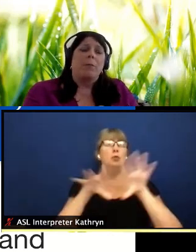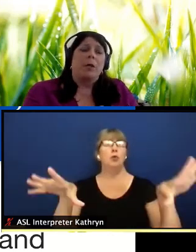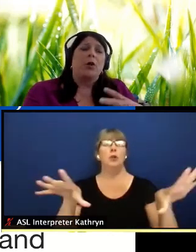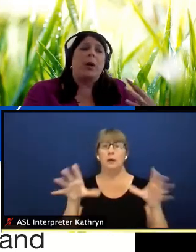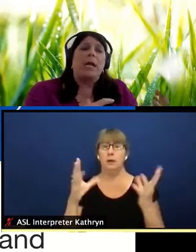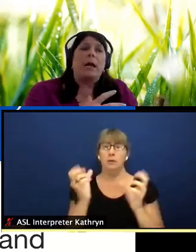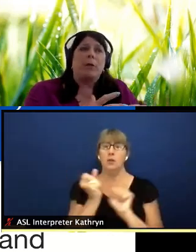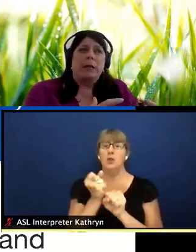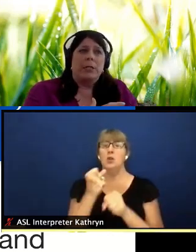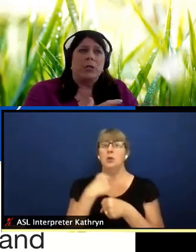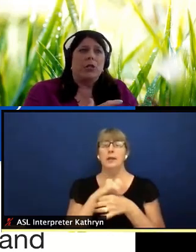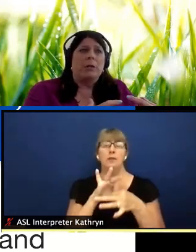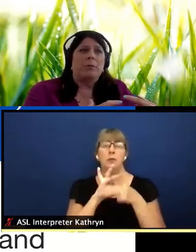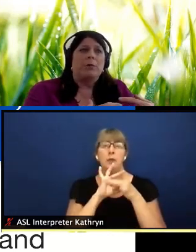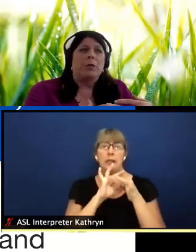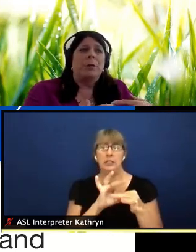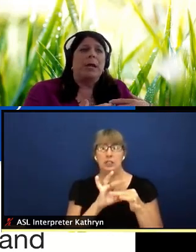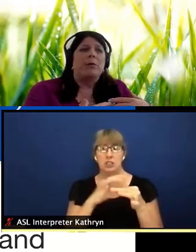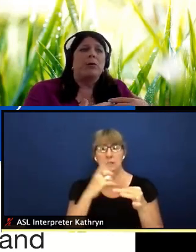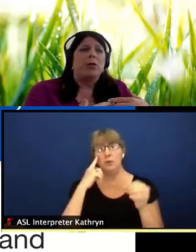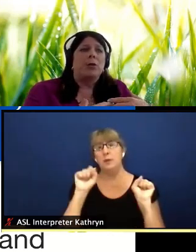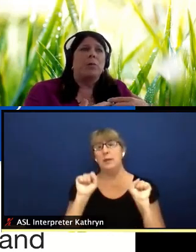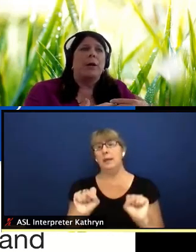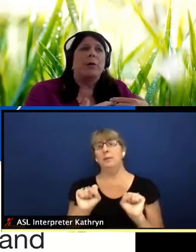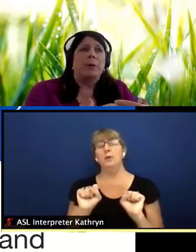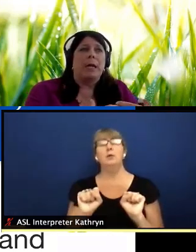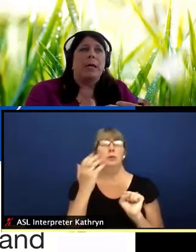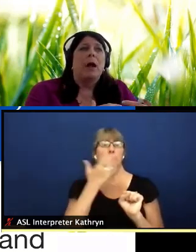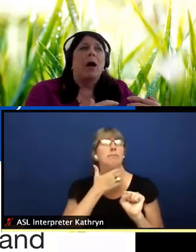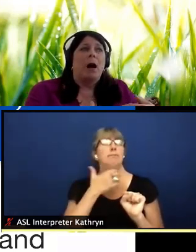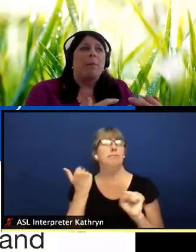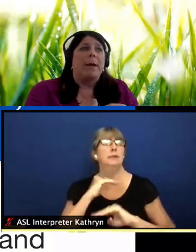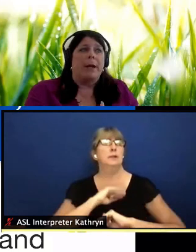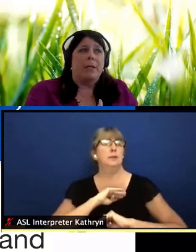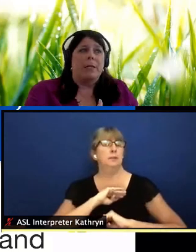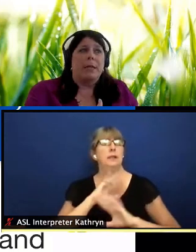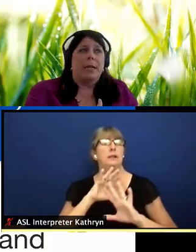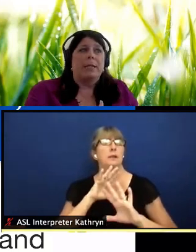you know, creating that relationship, to be able to better meet our parents needs.